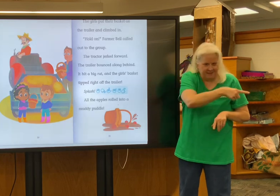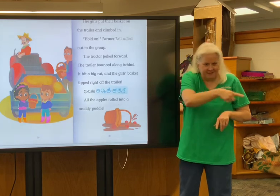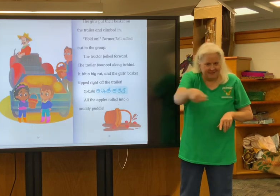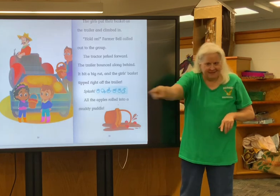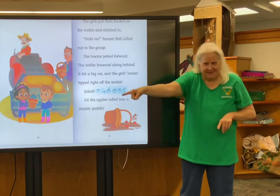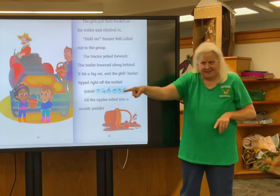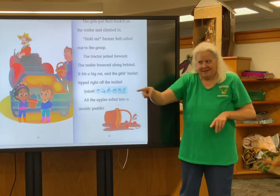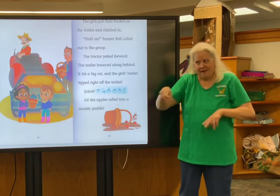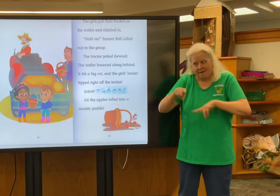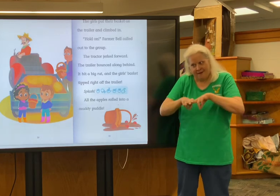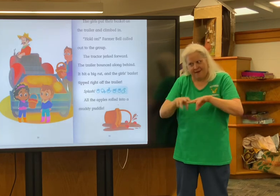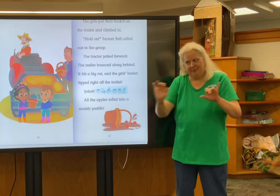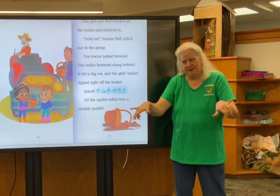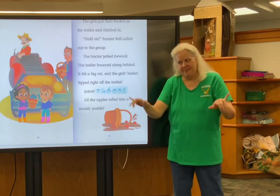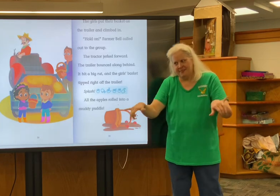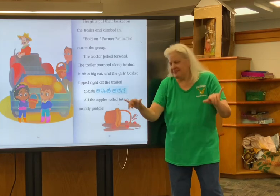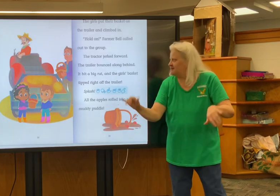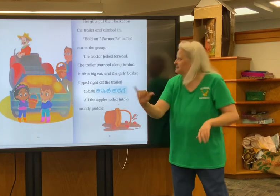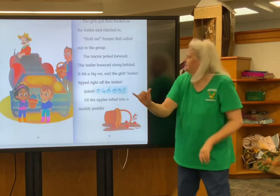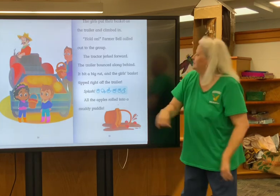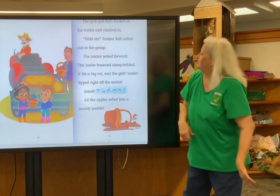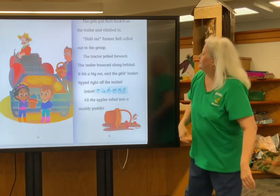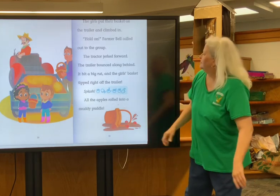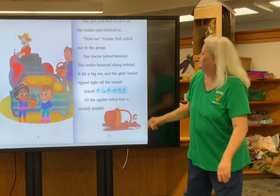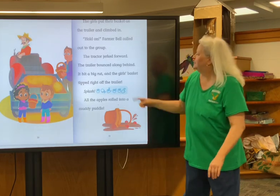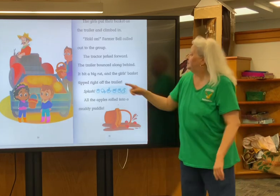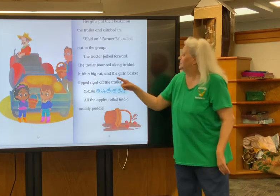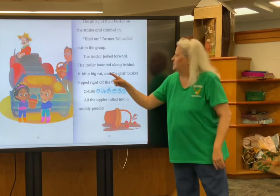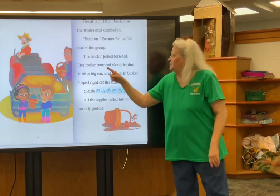"Hold on!" Farmer Bell called out to the group.